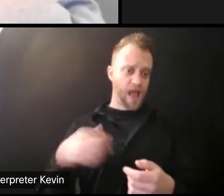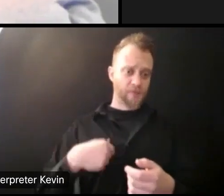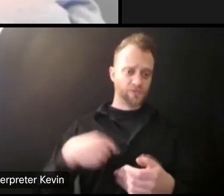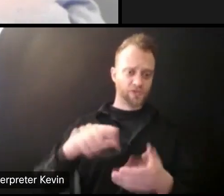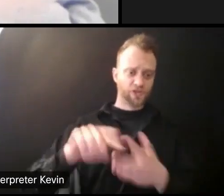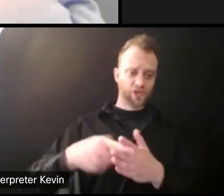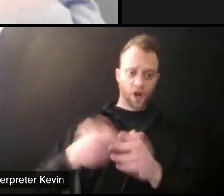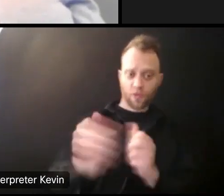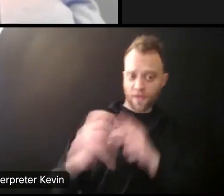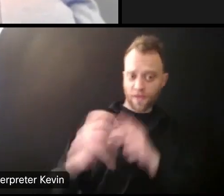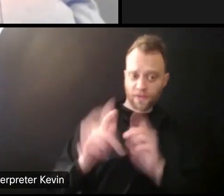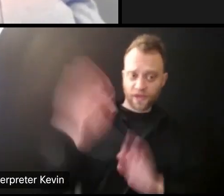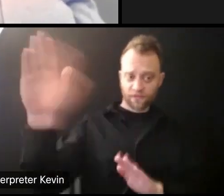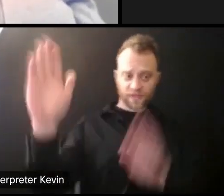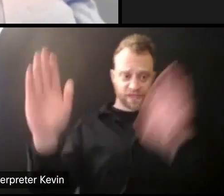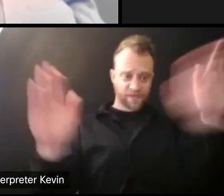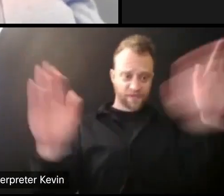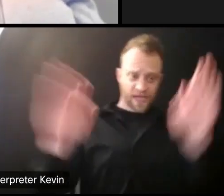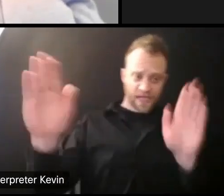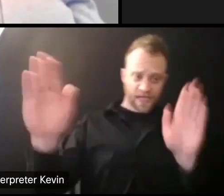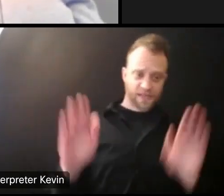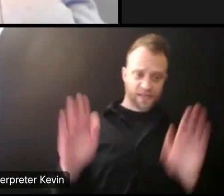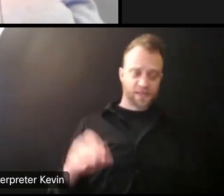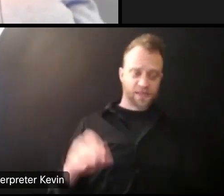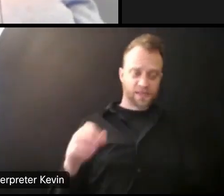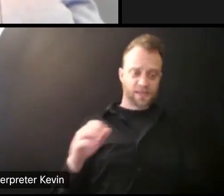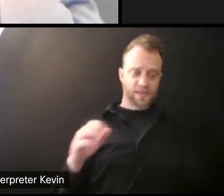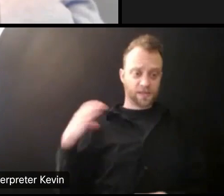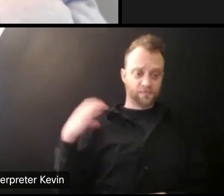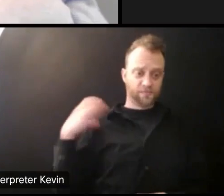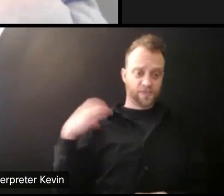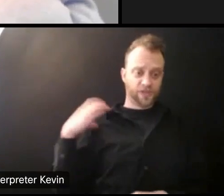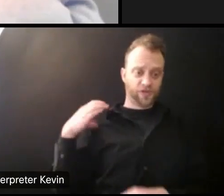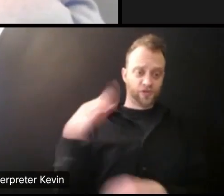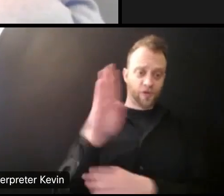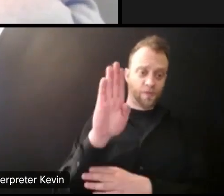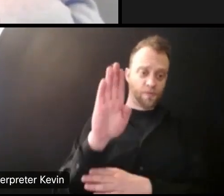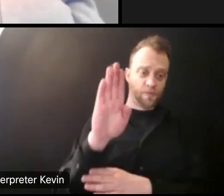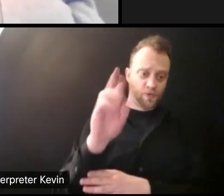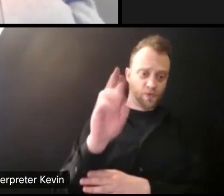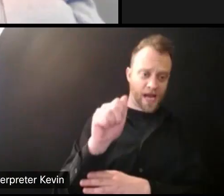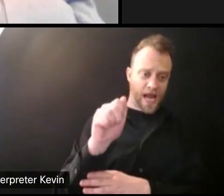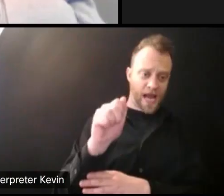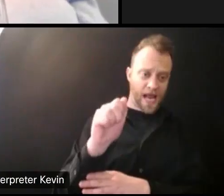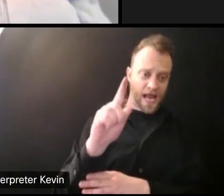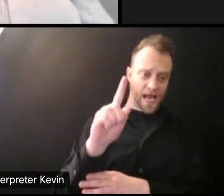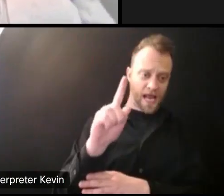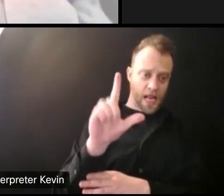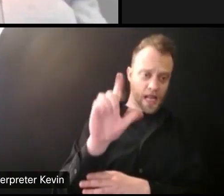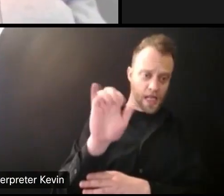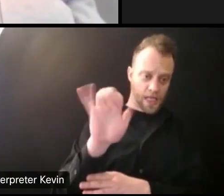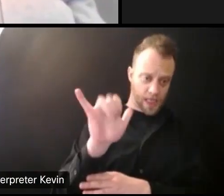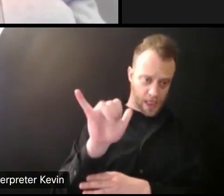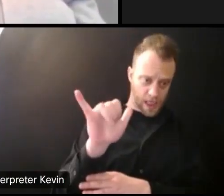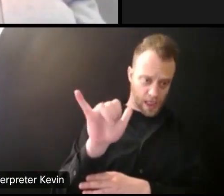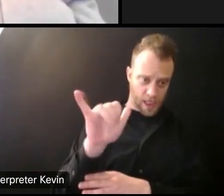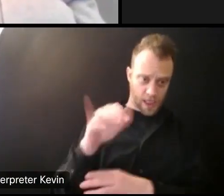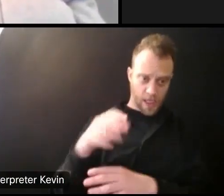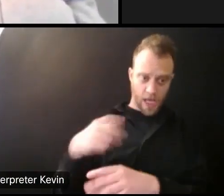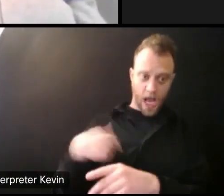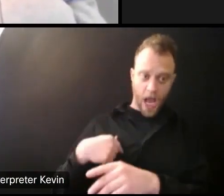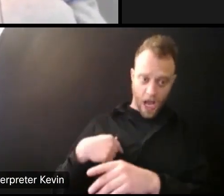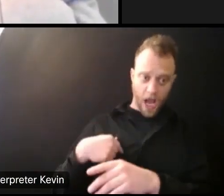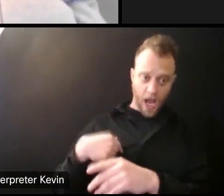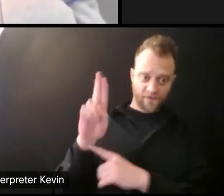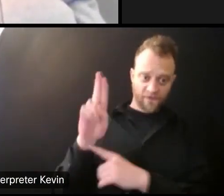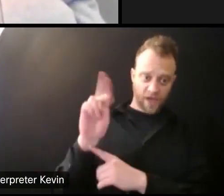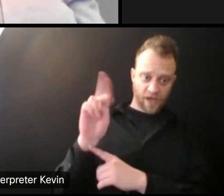Commissioner-elect Bradley and I'm going to unmute him so Commissioner Bradley (Bradley)